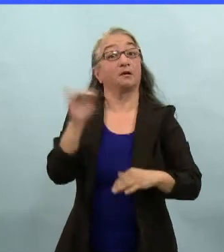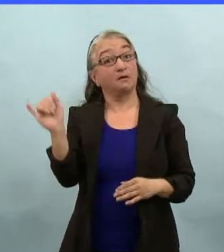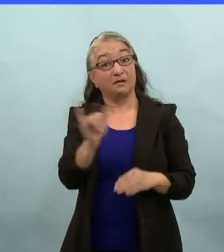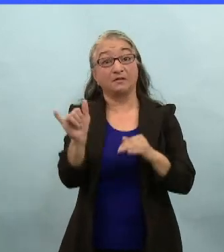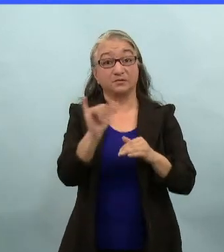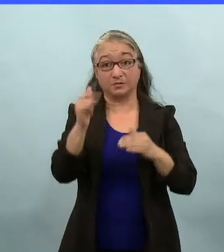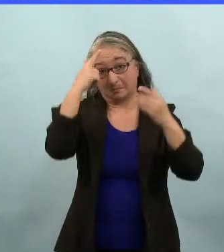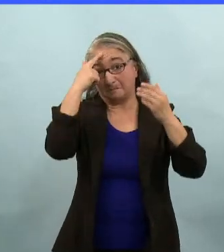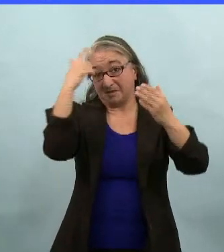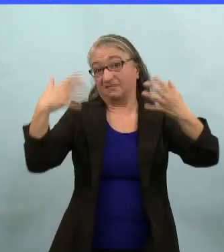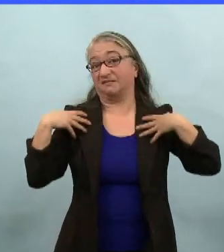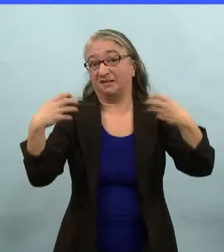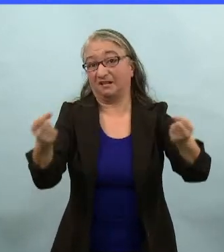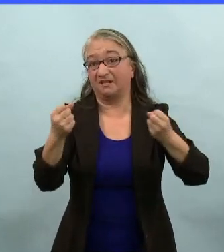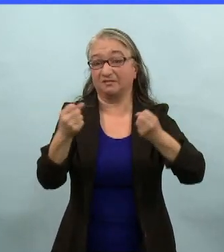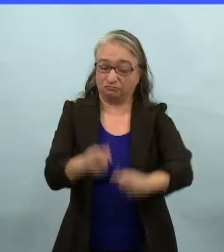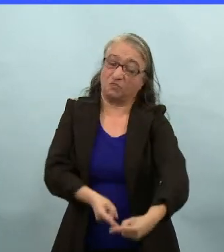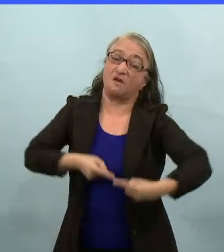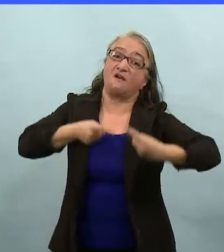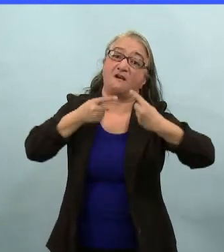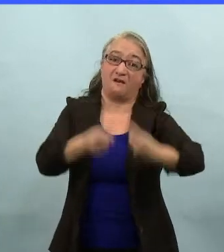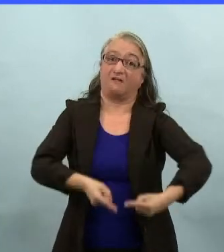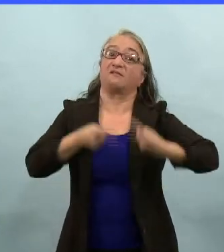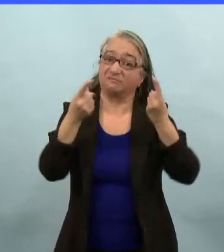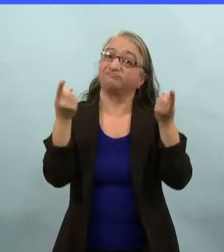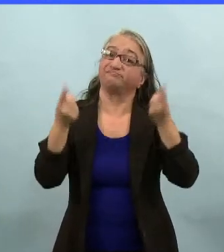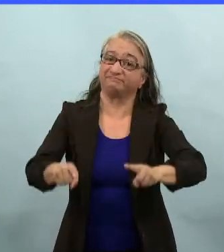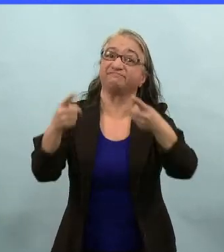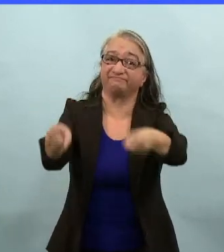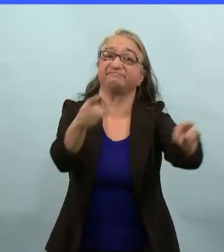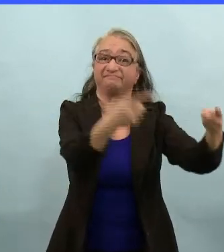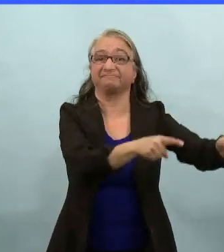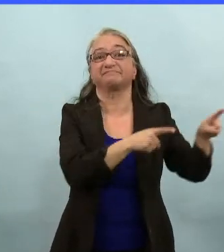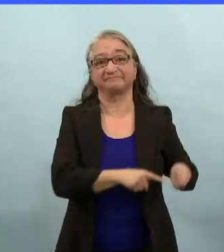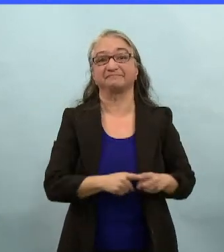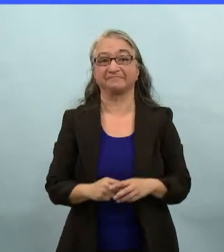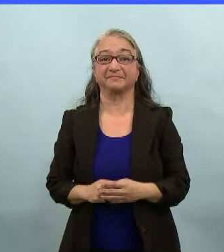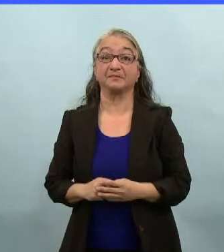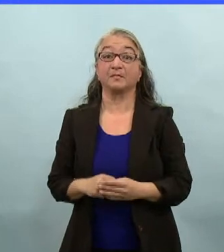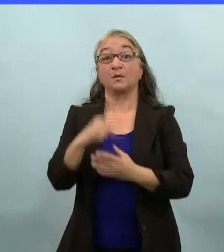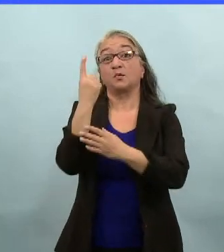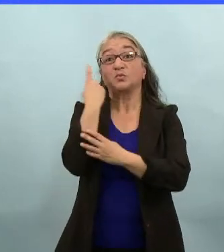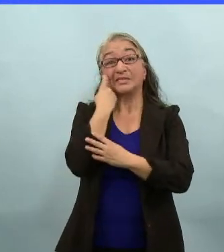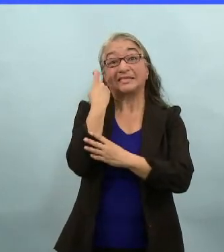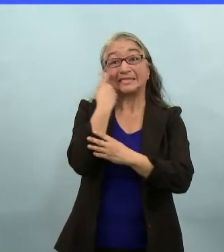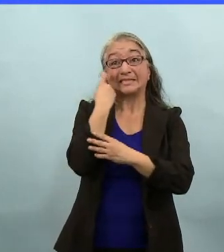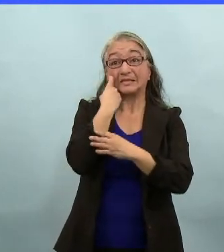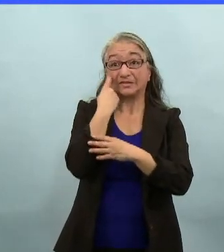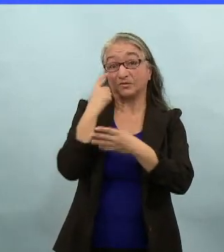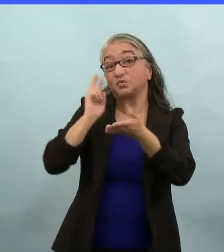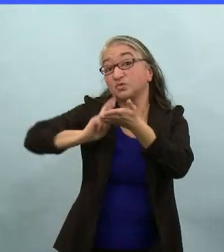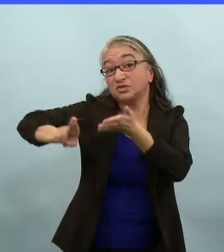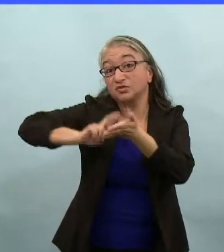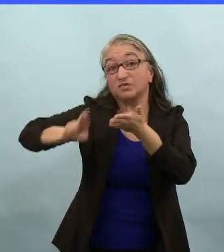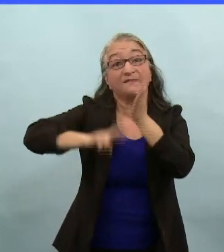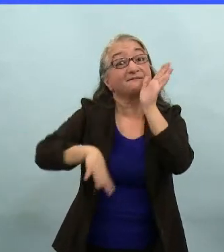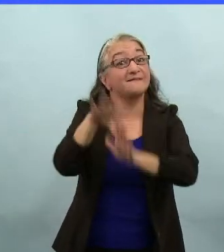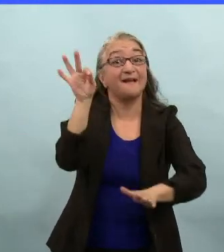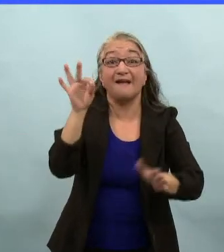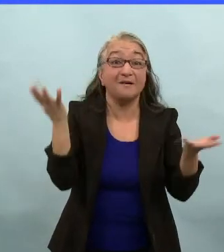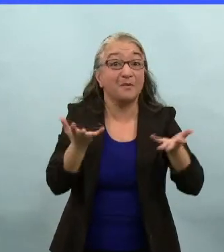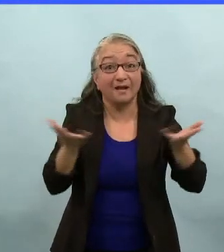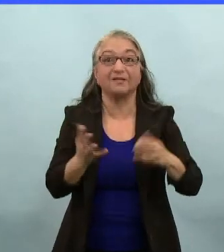a recent statistics canada survey on covid19 found that one in five canadians aged 18 and older